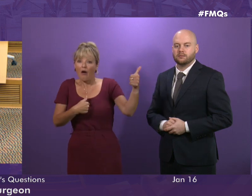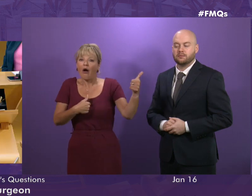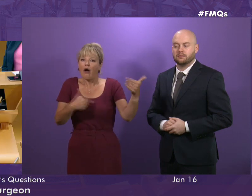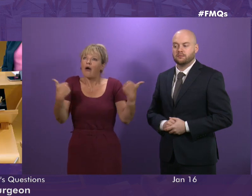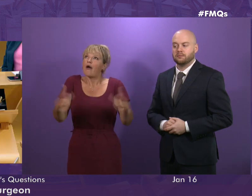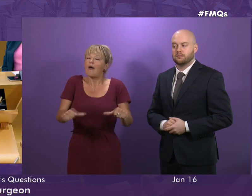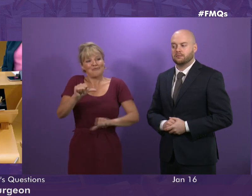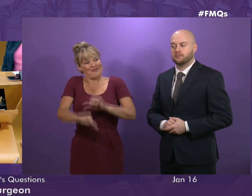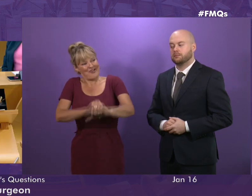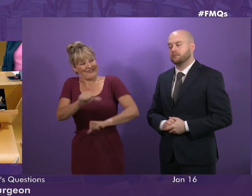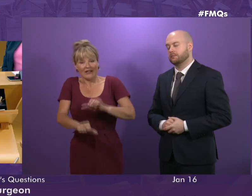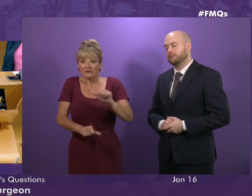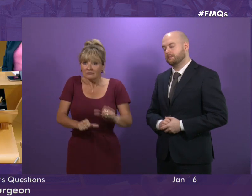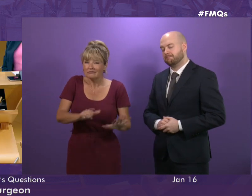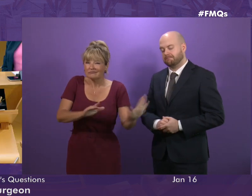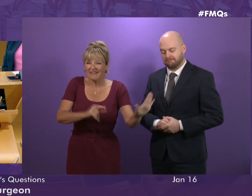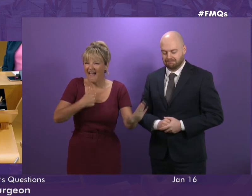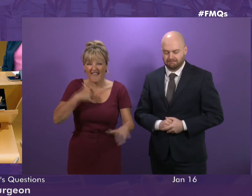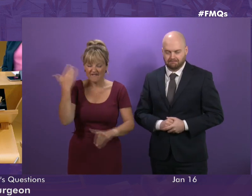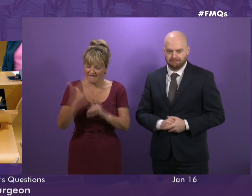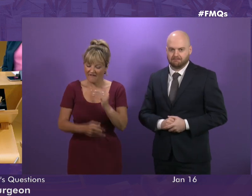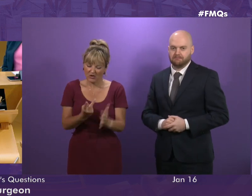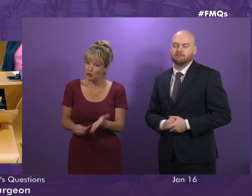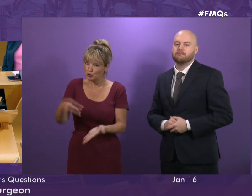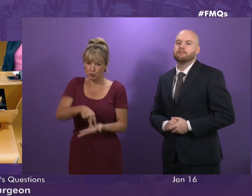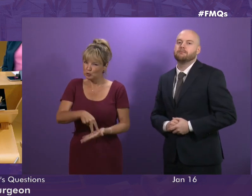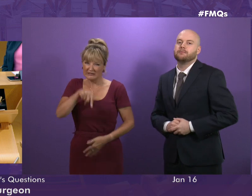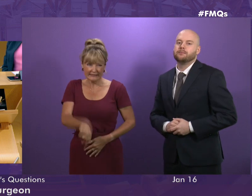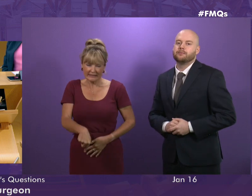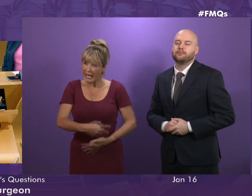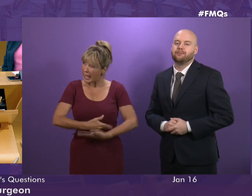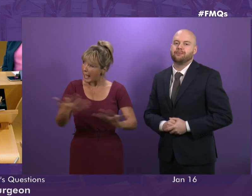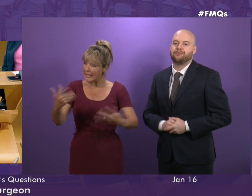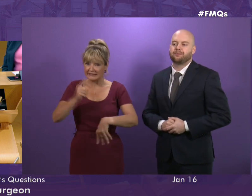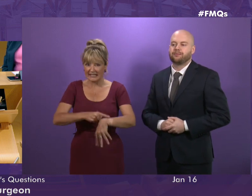I have never stood here and said that there is not a need to look at where further improvement